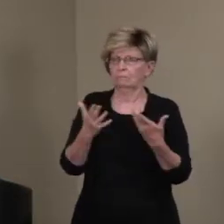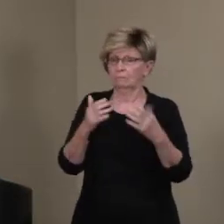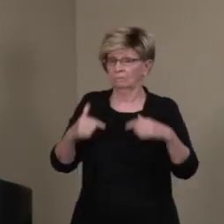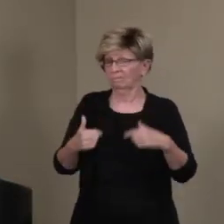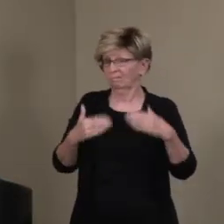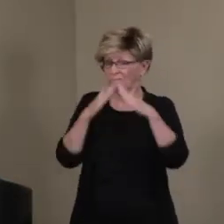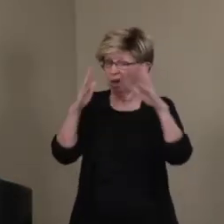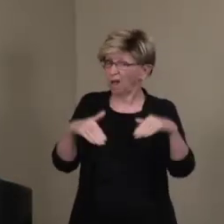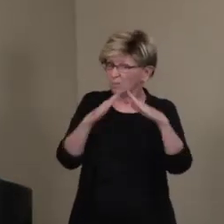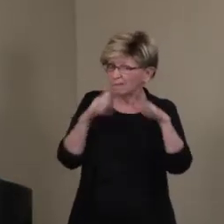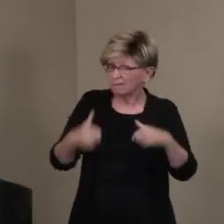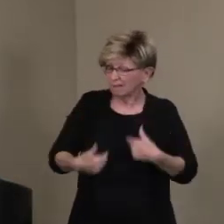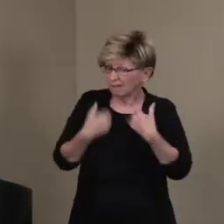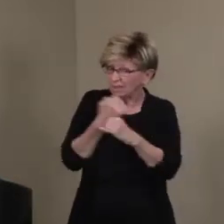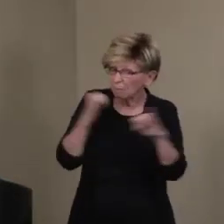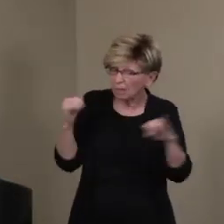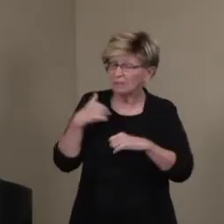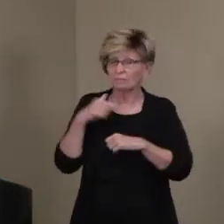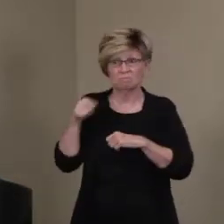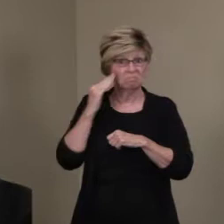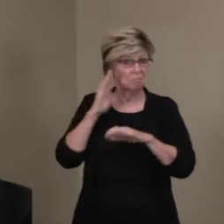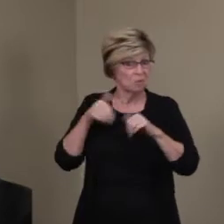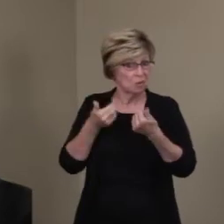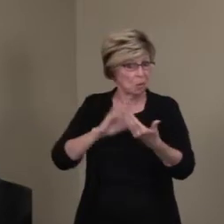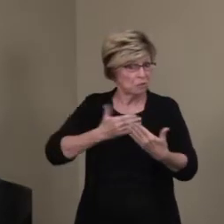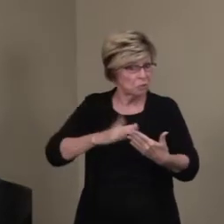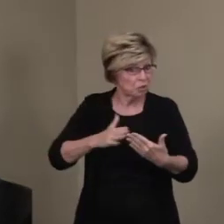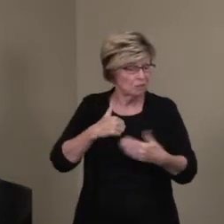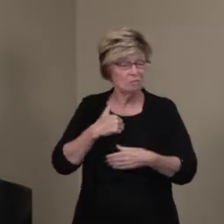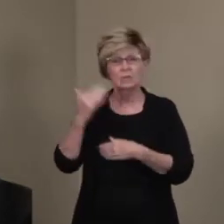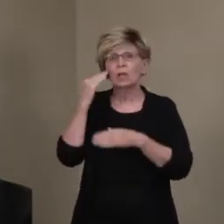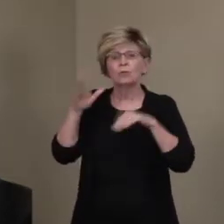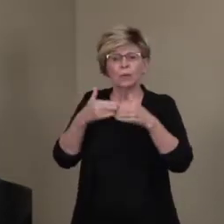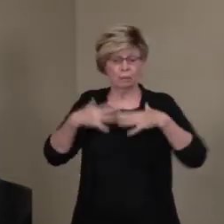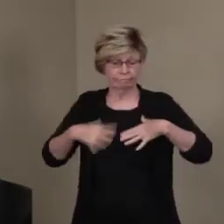included in housing for them if they want to live independently do they know